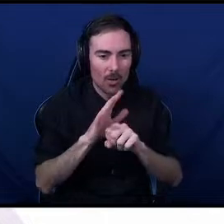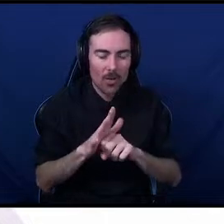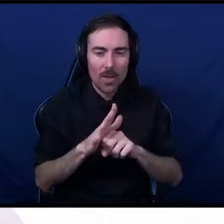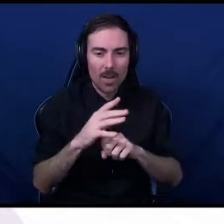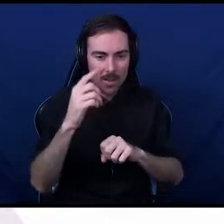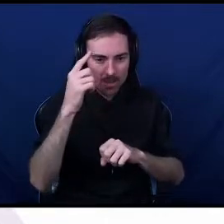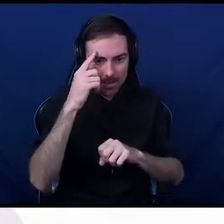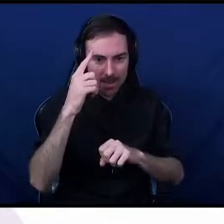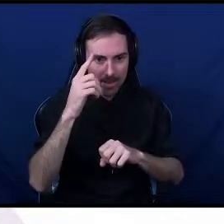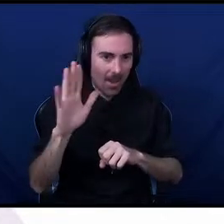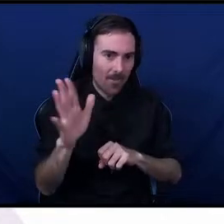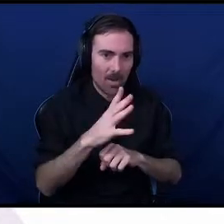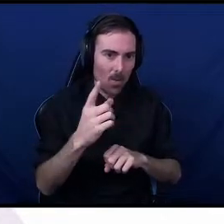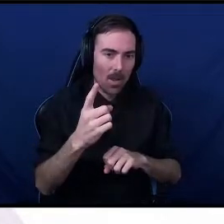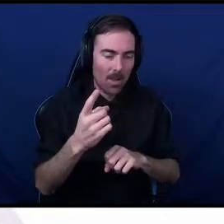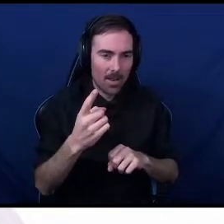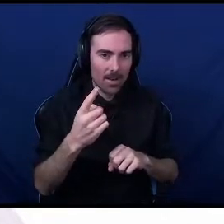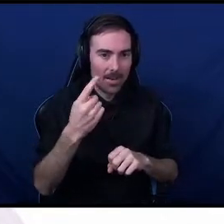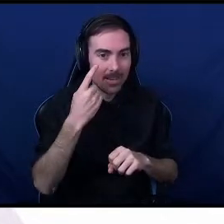of it. And it's, we're all going to talk about how